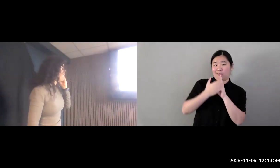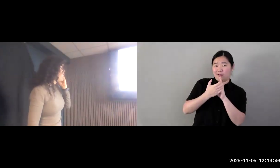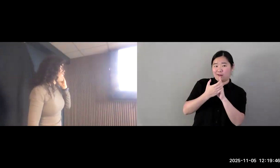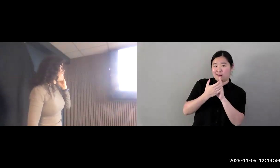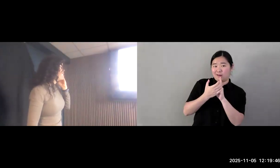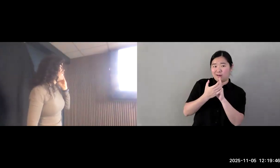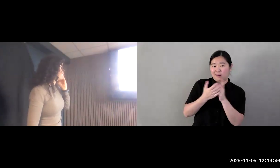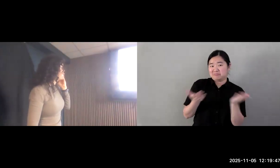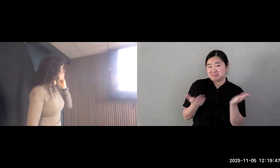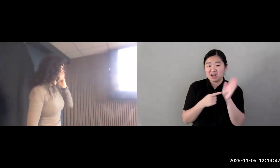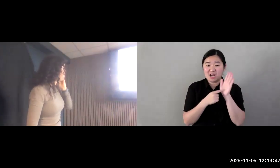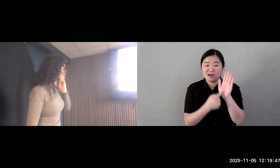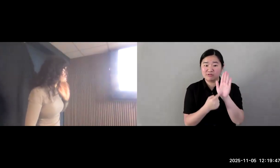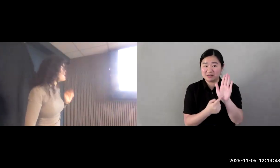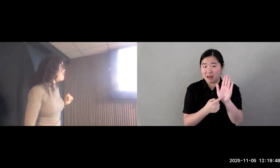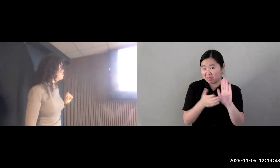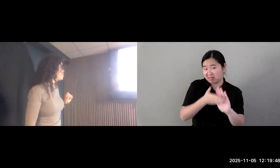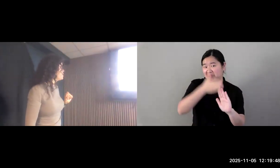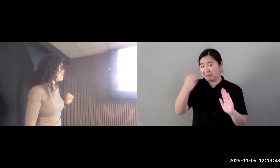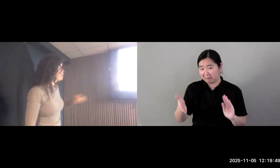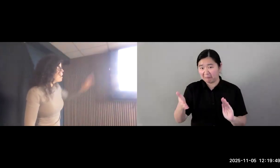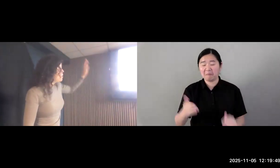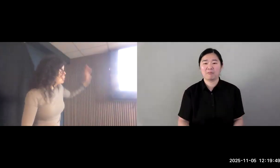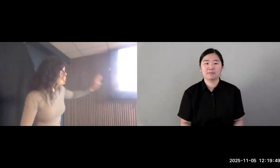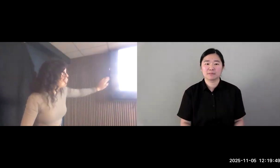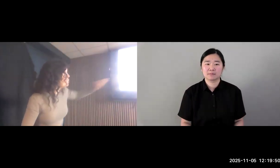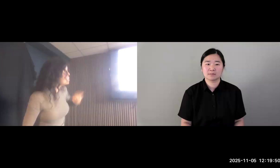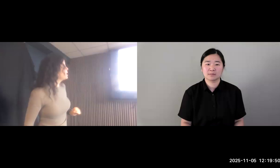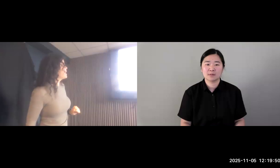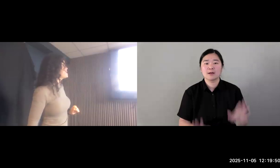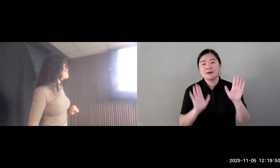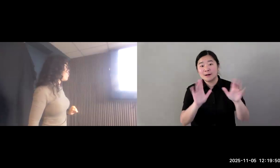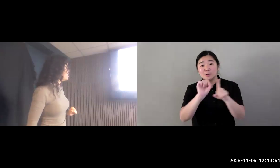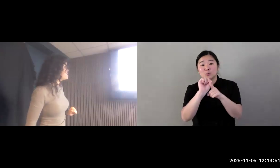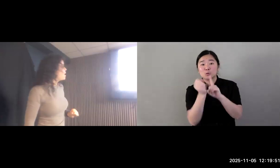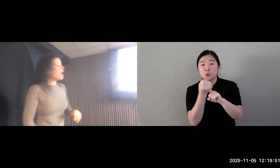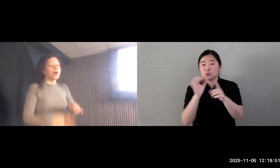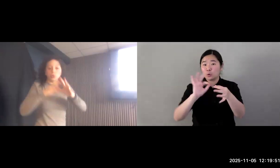some social media factors that have been talked about, but I want to focus on the last point.